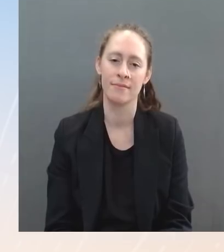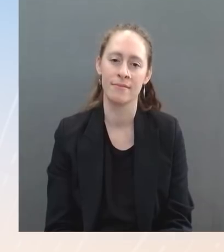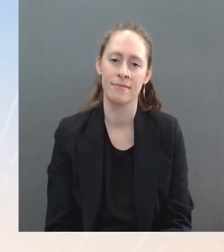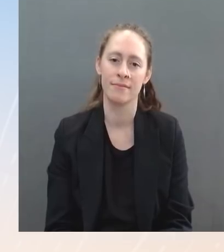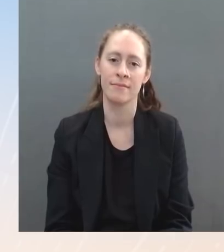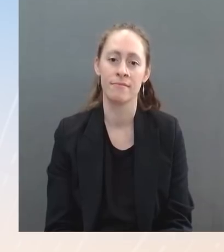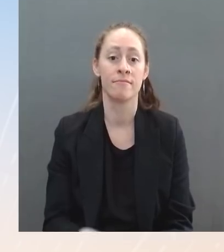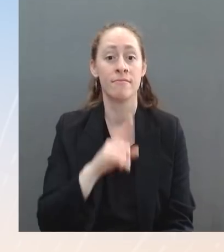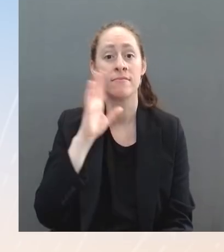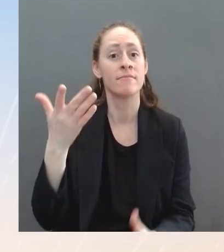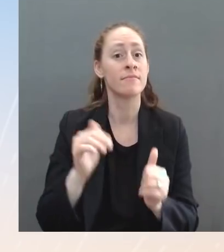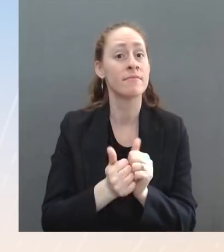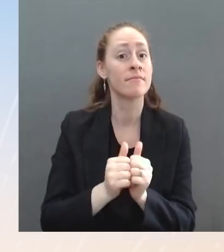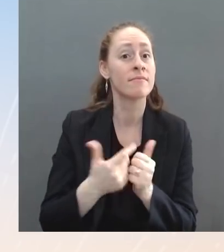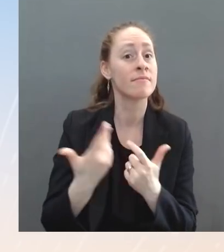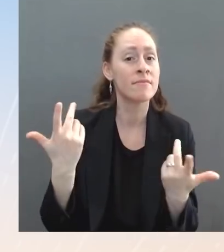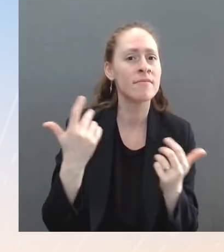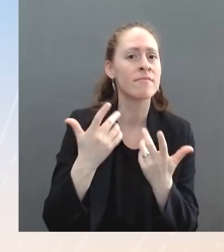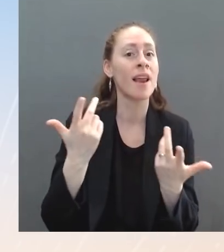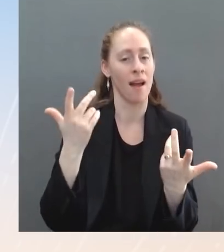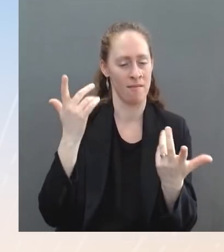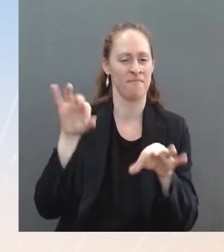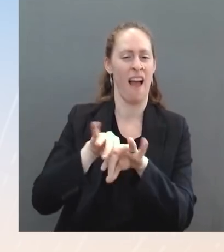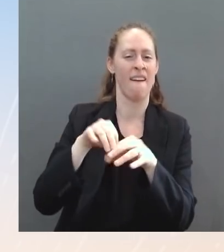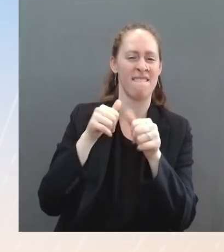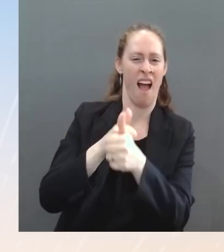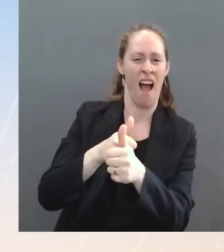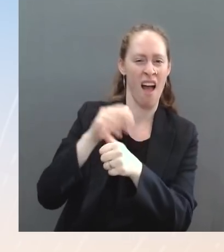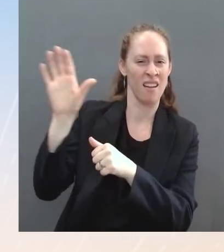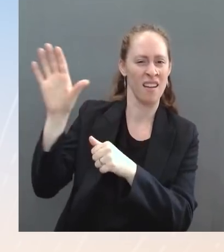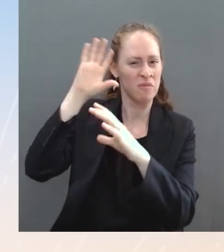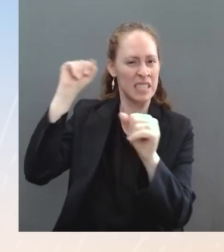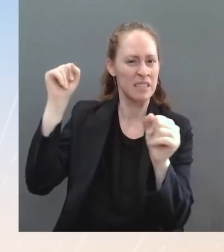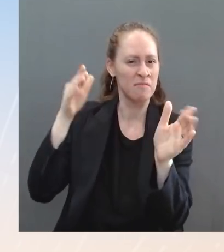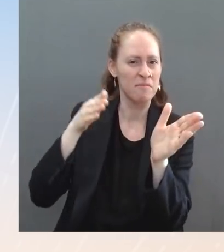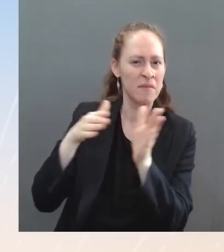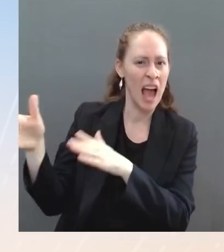And we are wasting no time and we are taking no -- this is not causing us to do anything